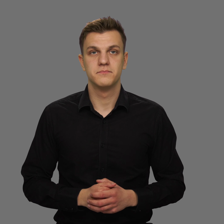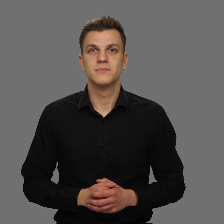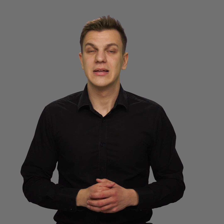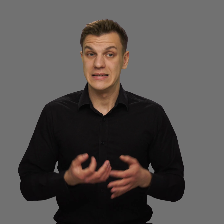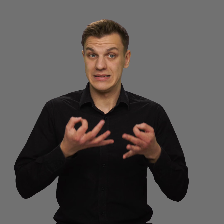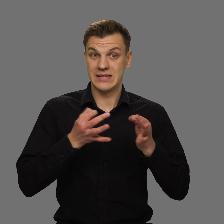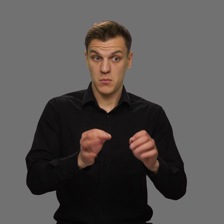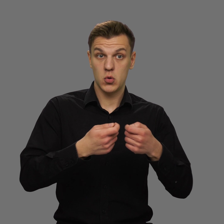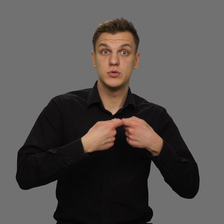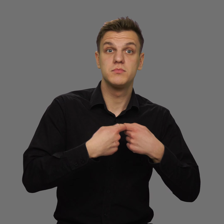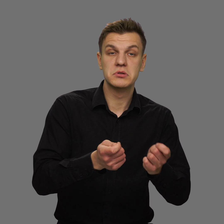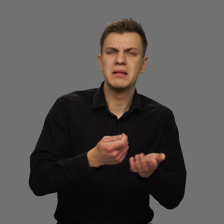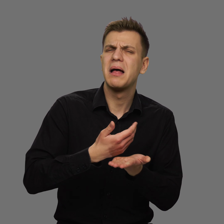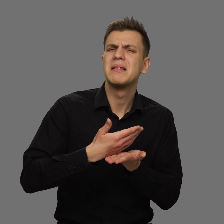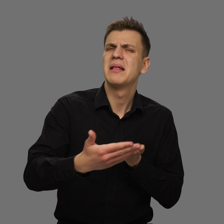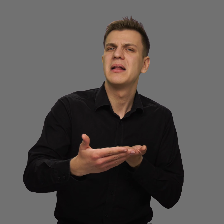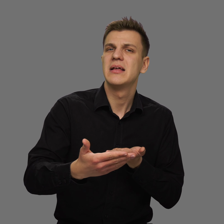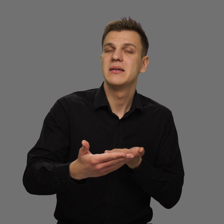After the sale -